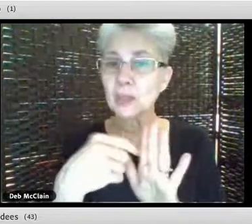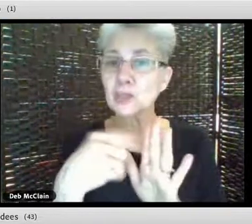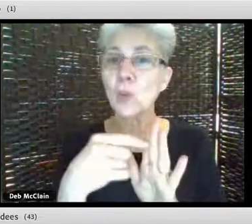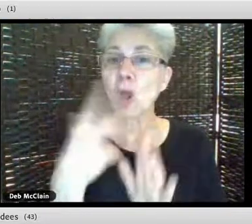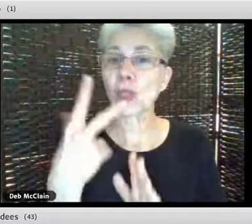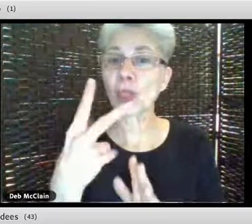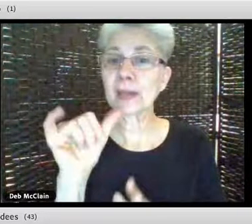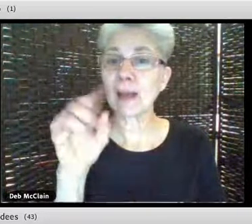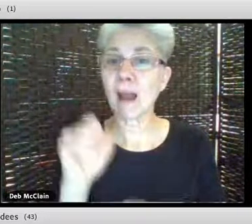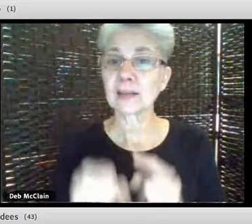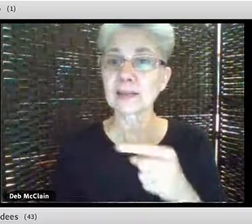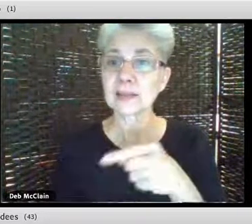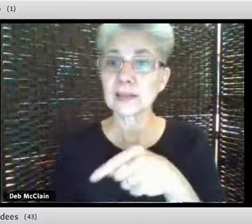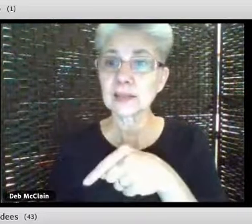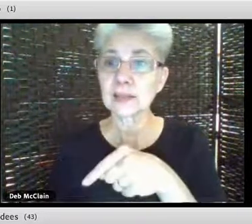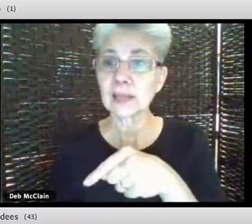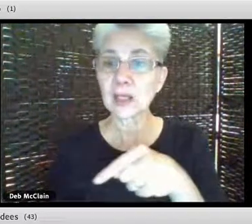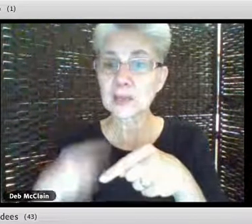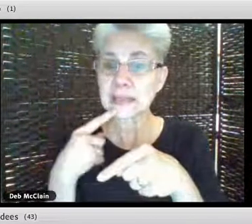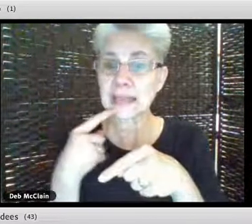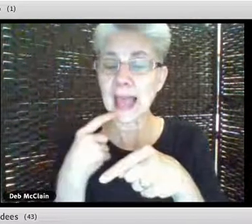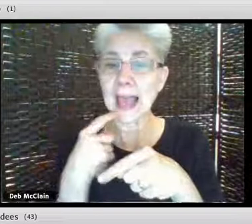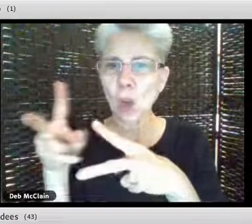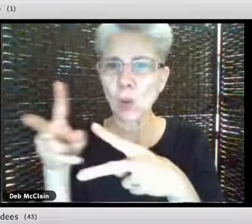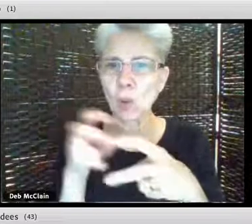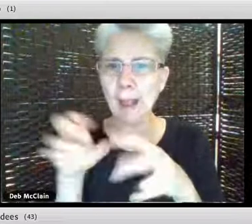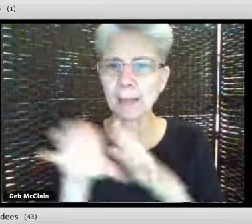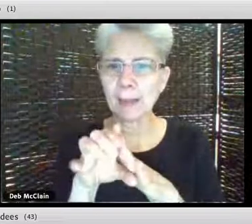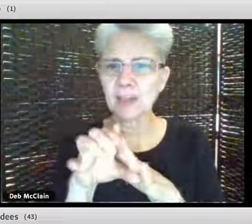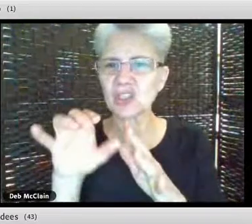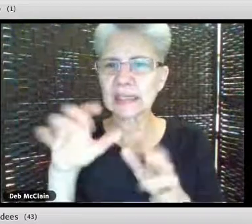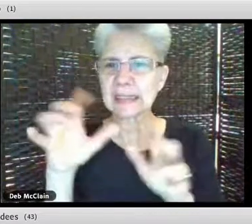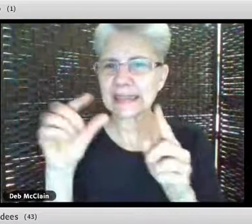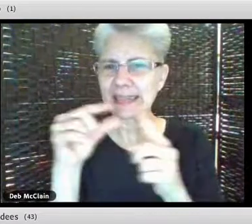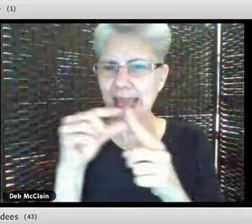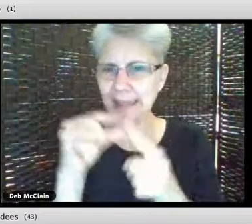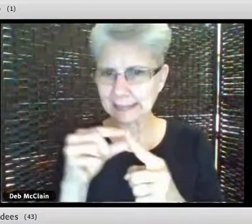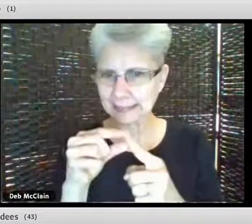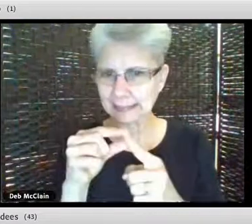I can barely read the font here. It's really small. If you click on the three little dots right here,